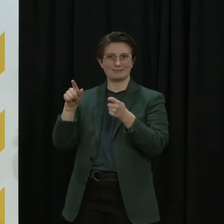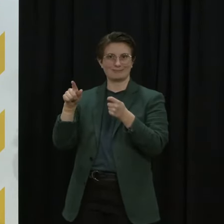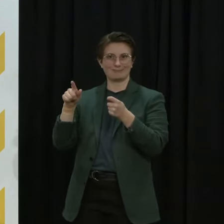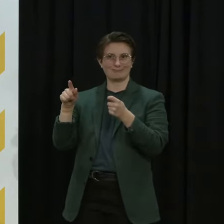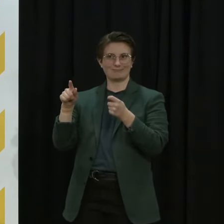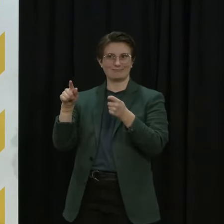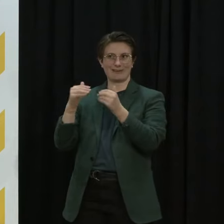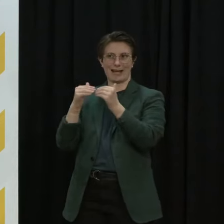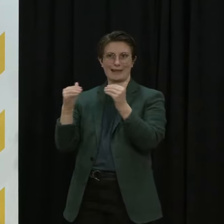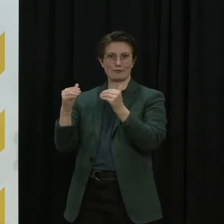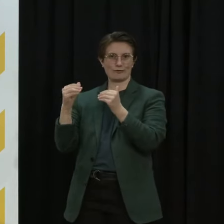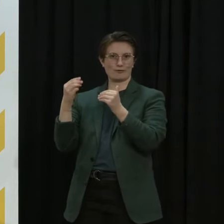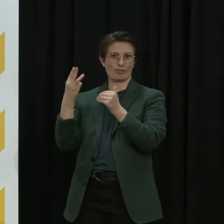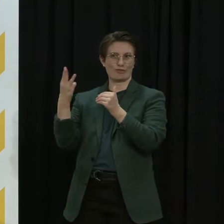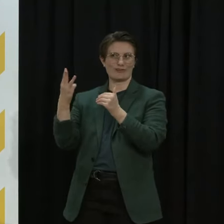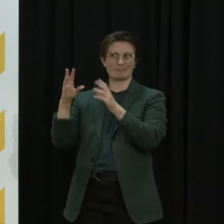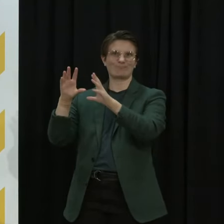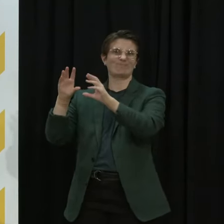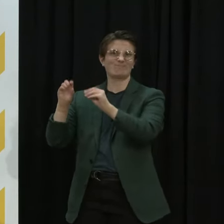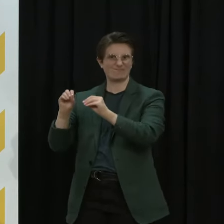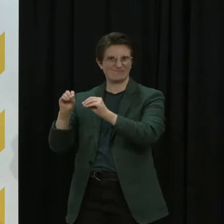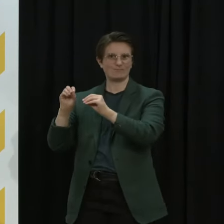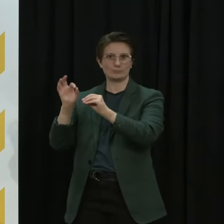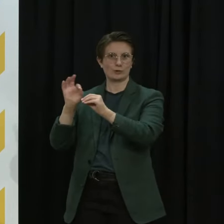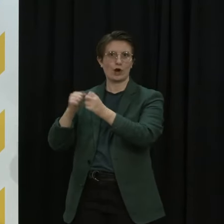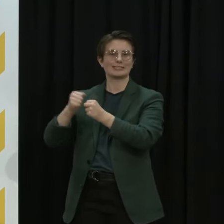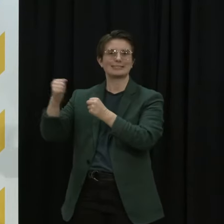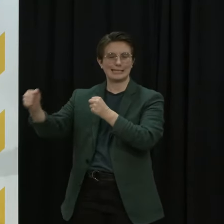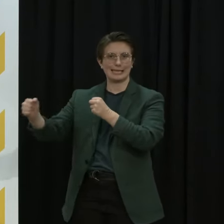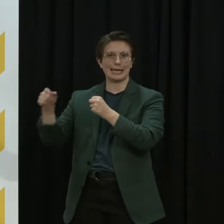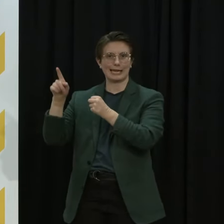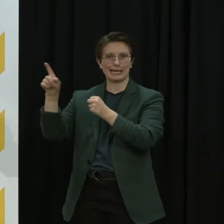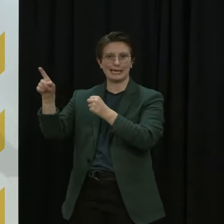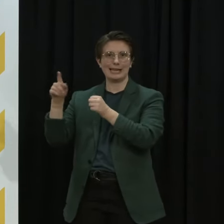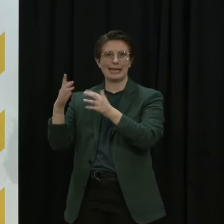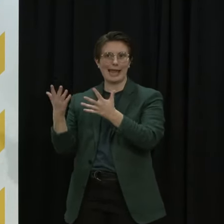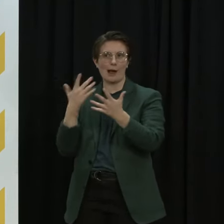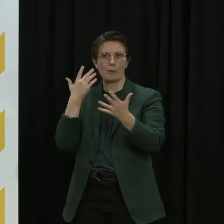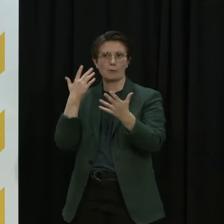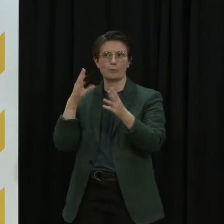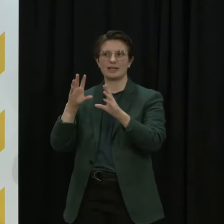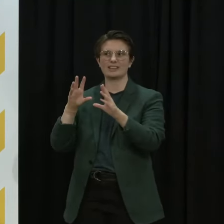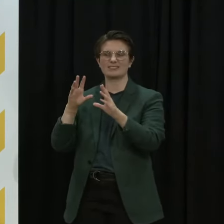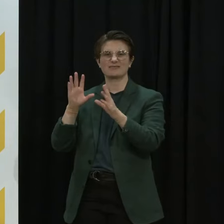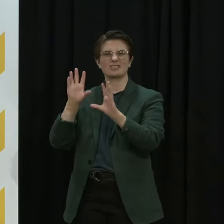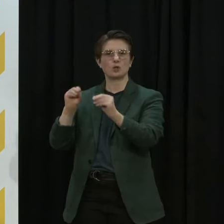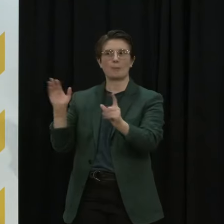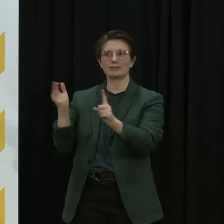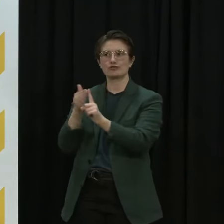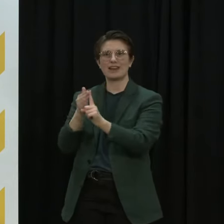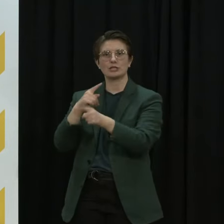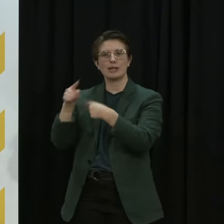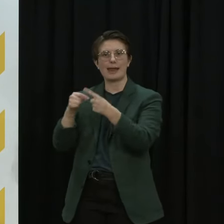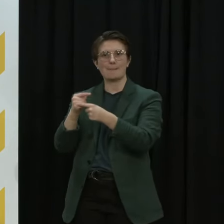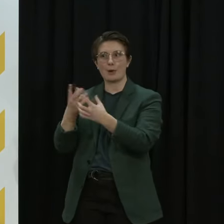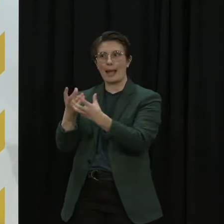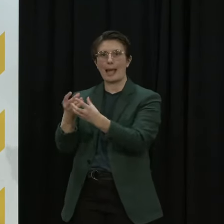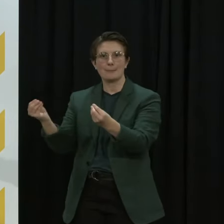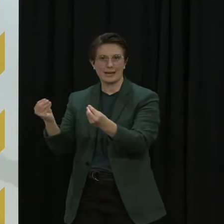statements about where we are moving away from elimination. In your view, how are we moving